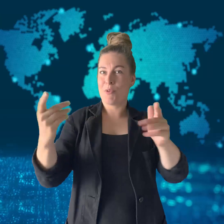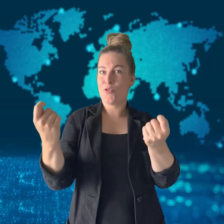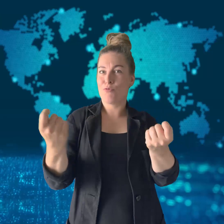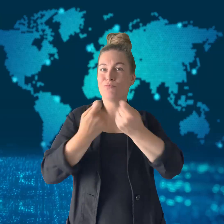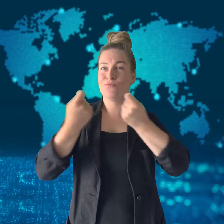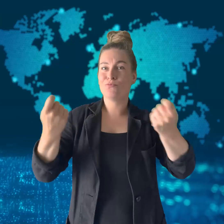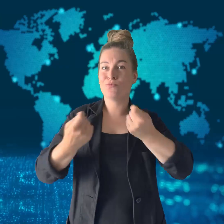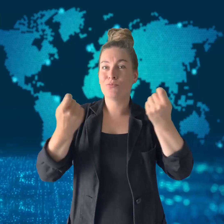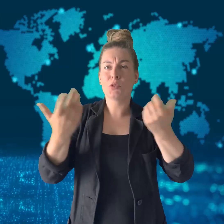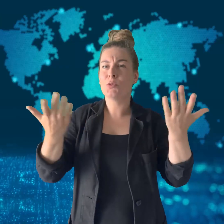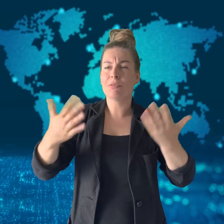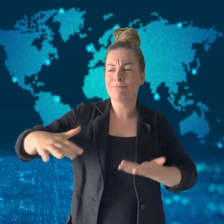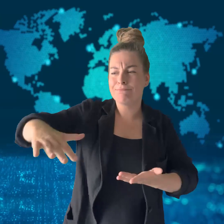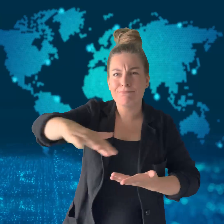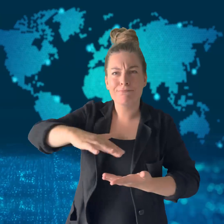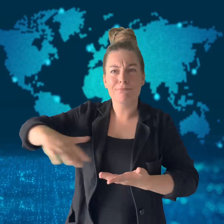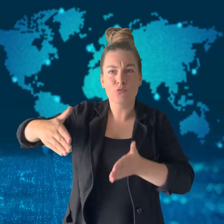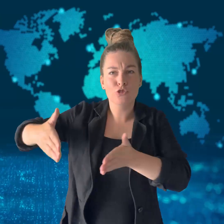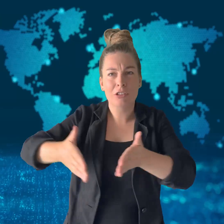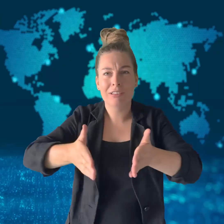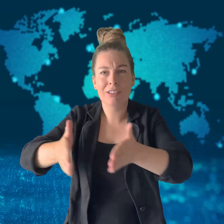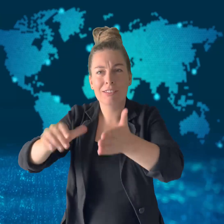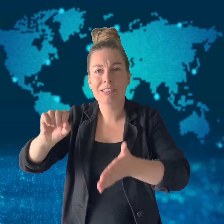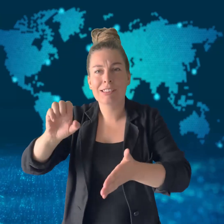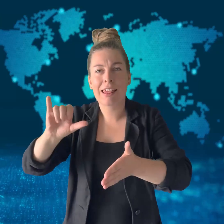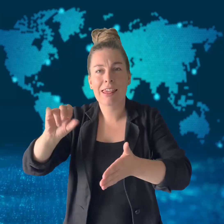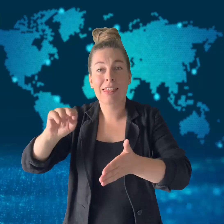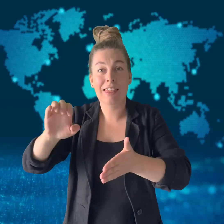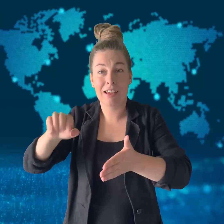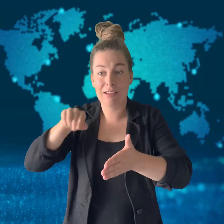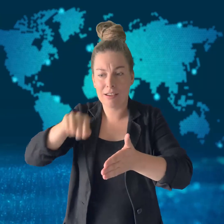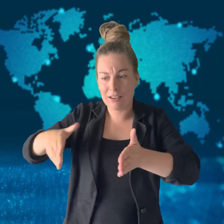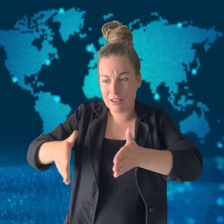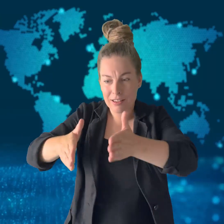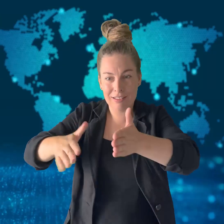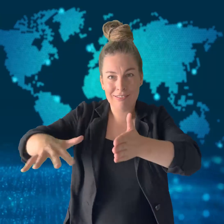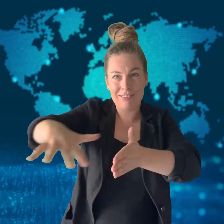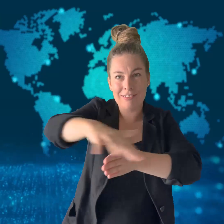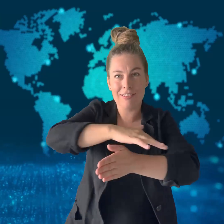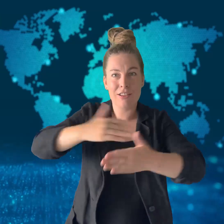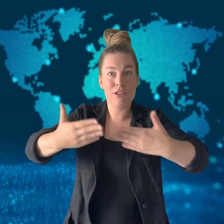which are to take place on the Seine River.